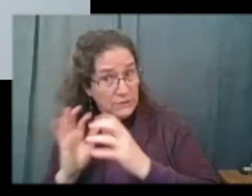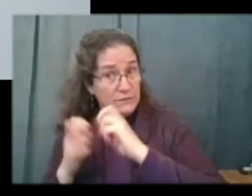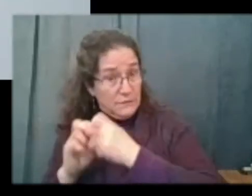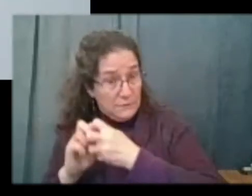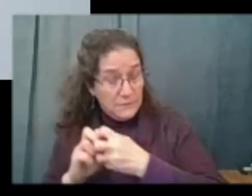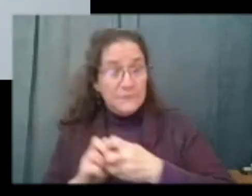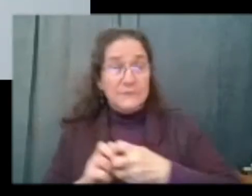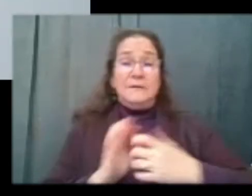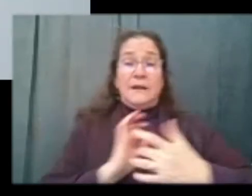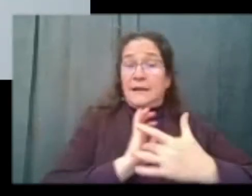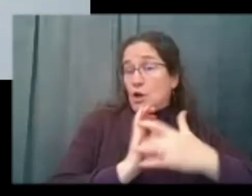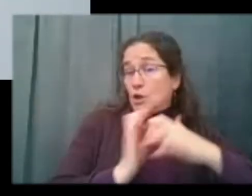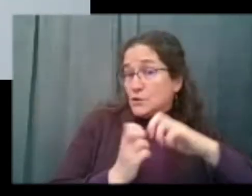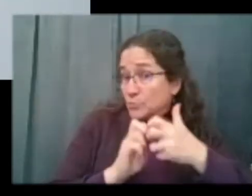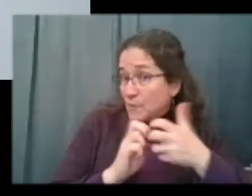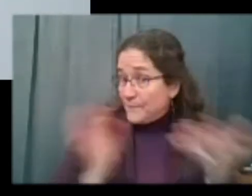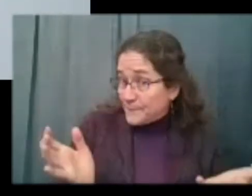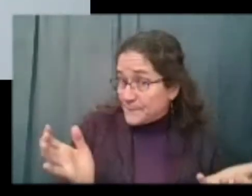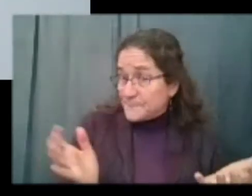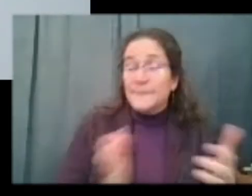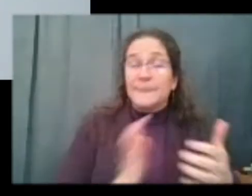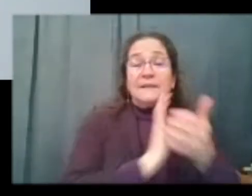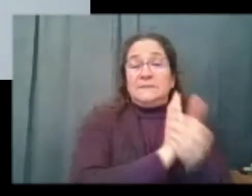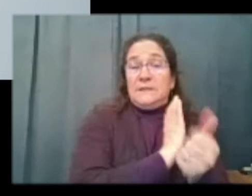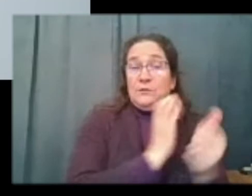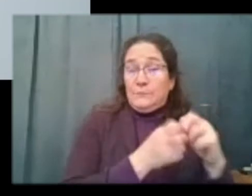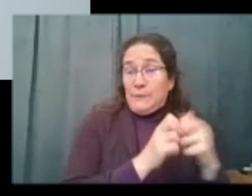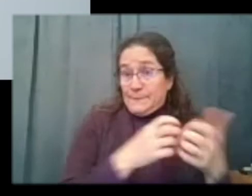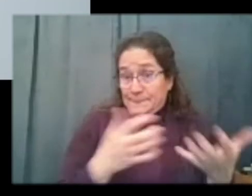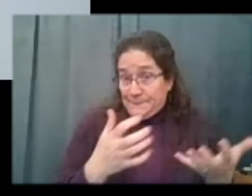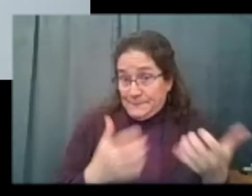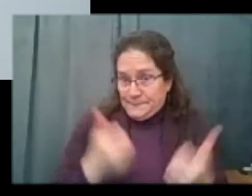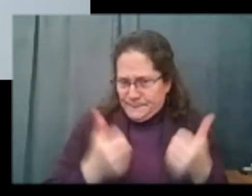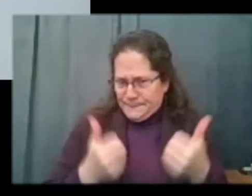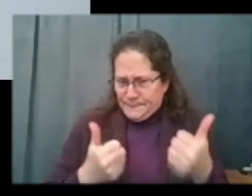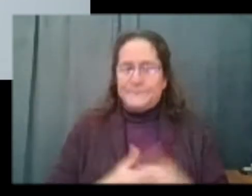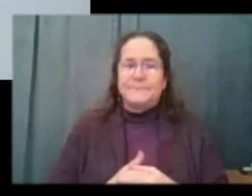You also want to think about how you